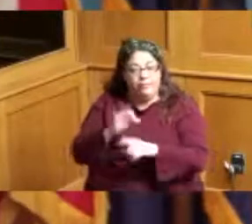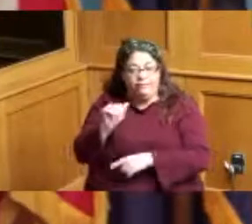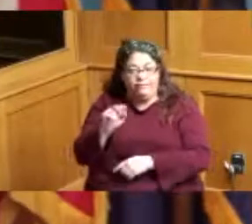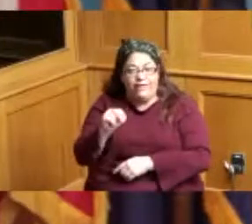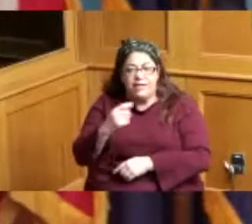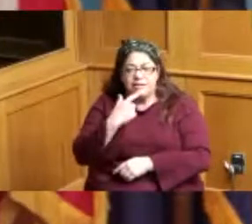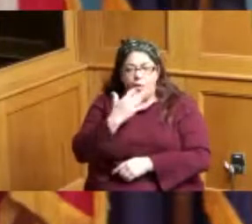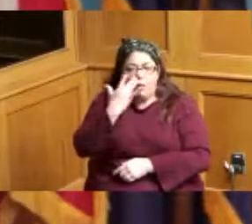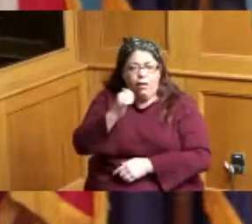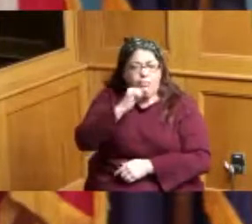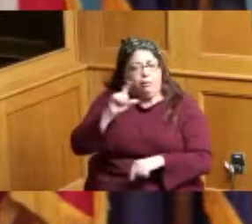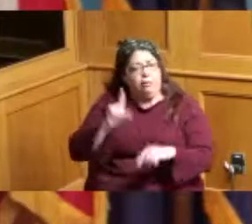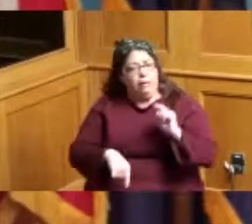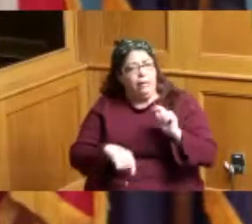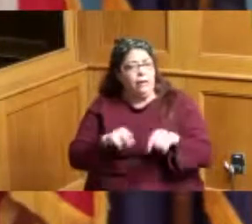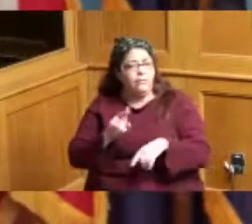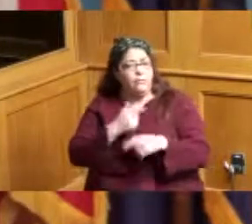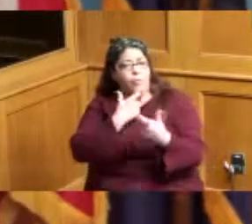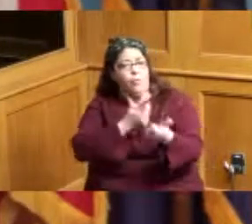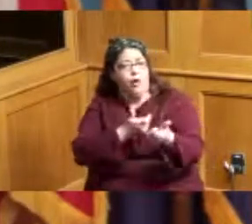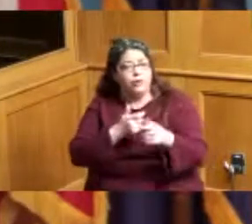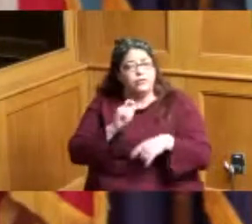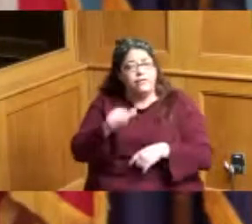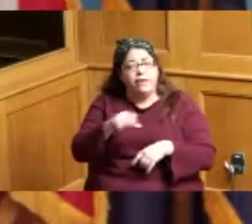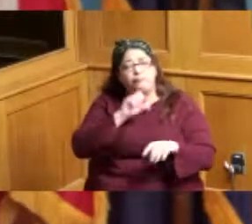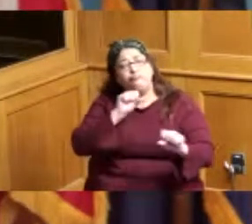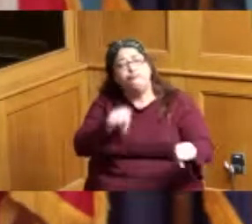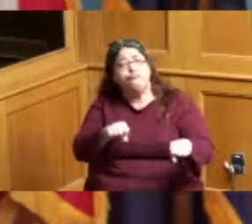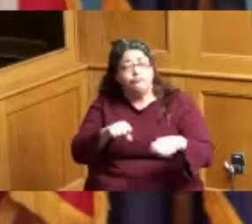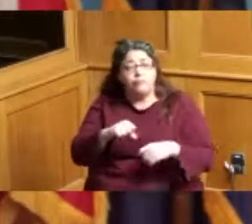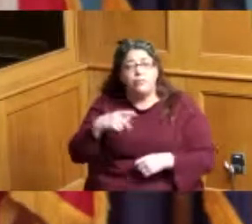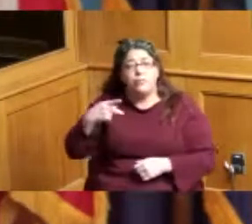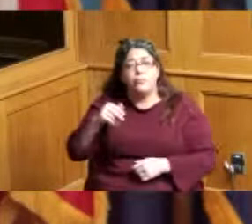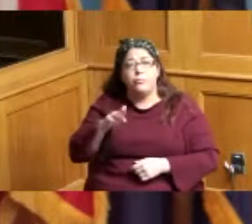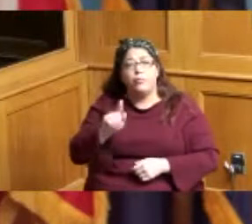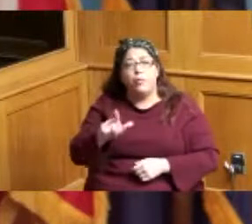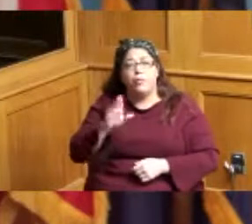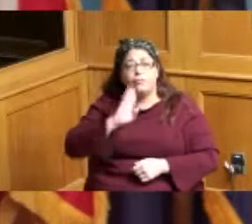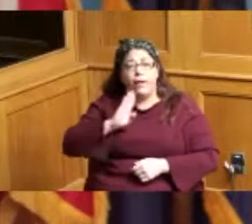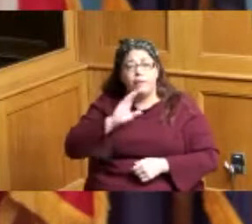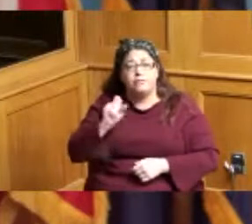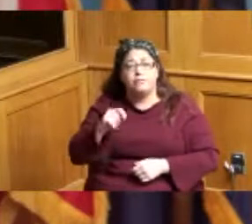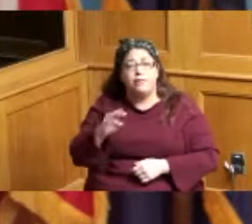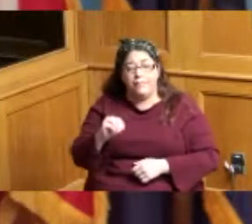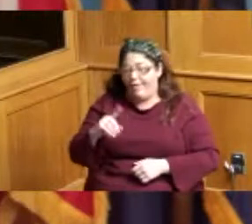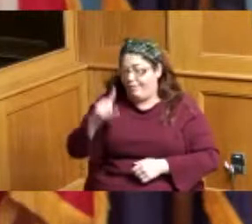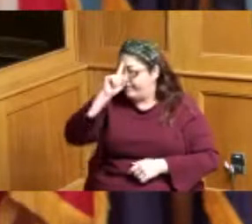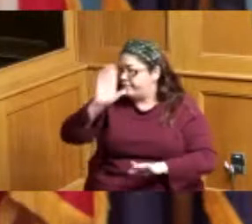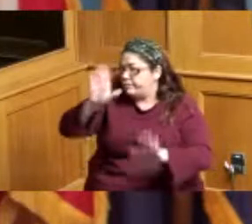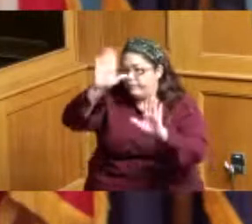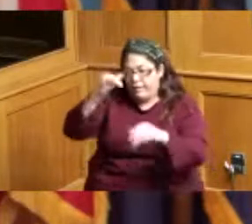party in Paul Brown Stadium I thought it was a fantastic idea I still think it's a fantastic idea